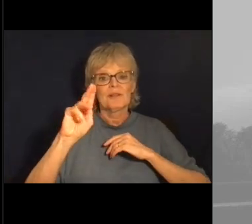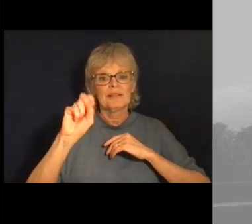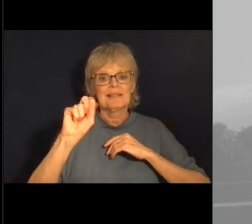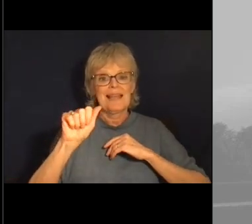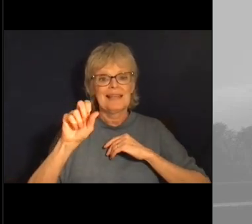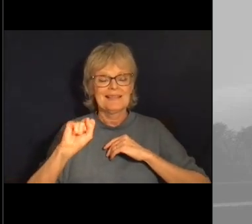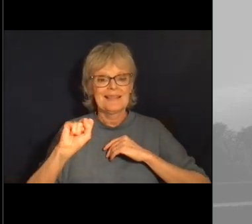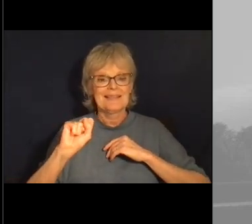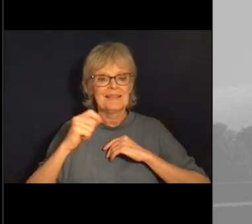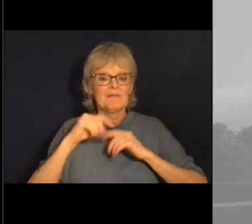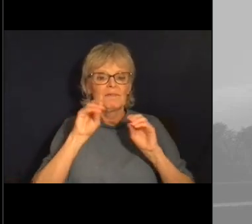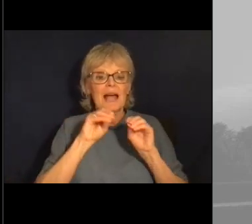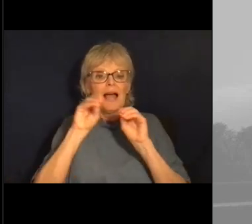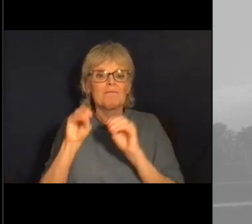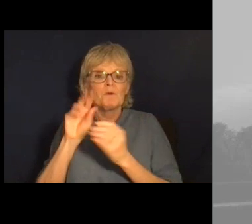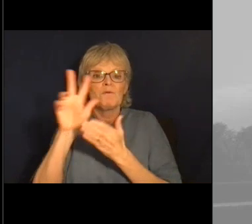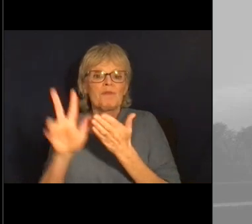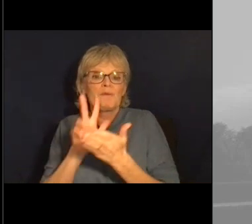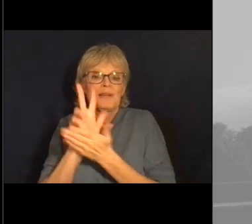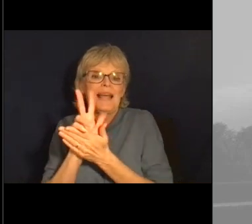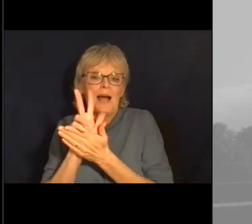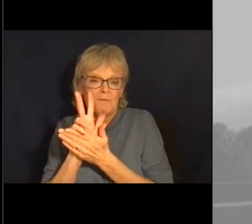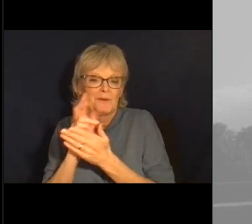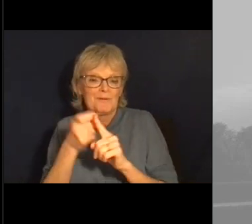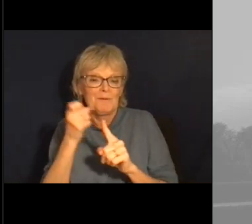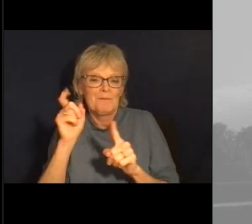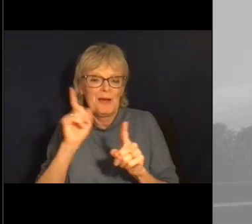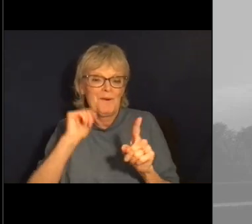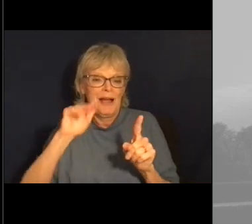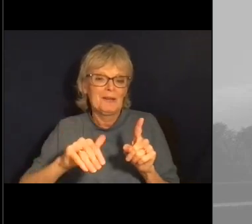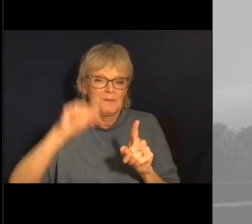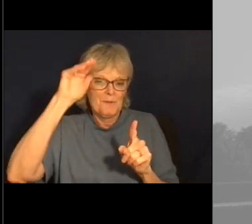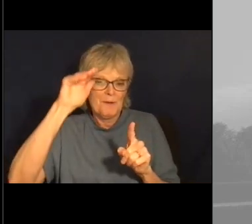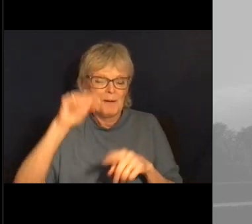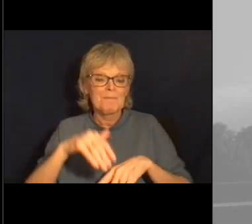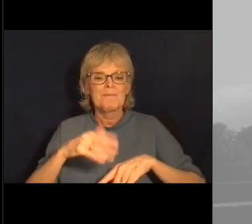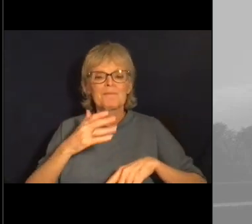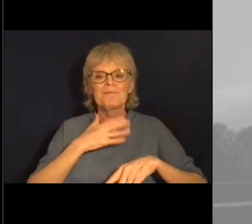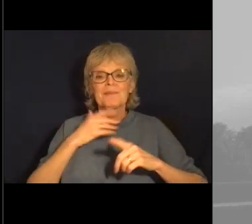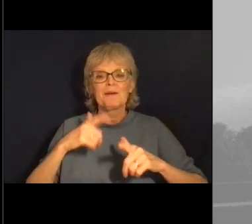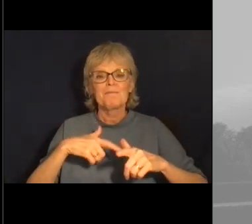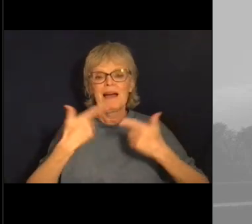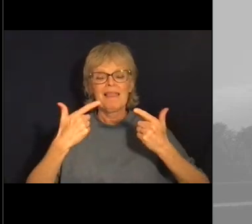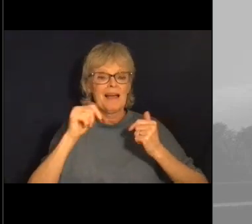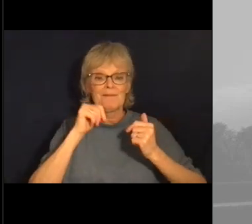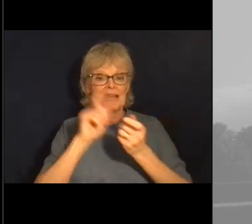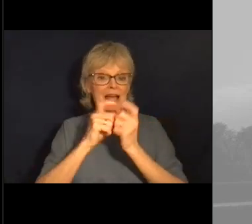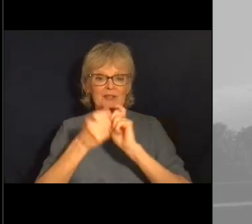I've only moved about three hours away from where I originally grew up. So, basically my life hasn't really changed a whole lot,